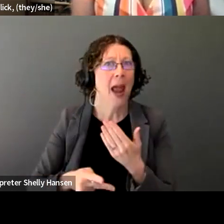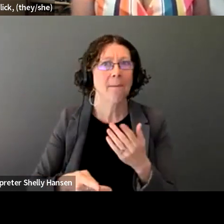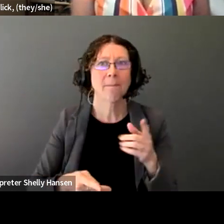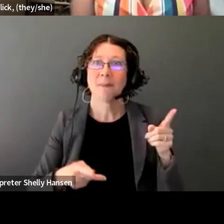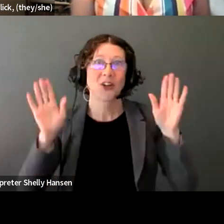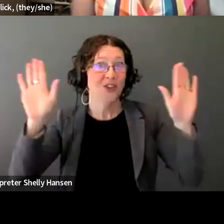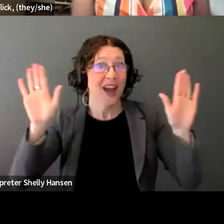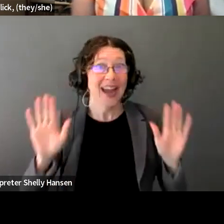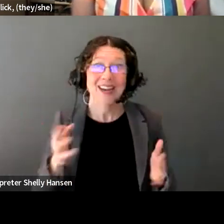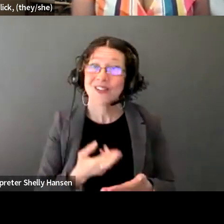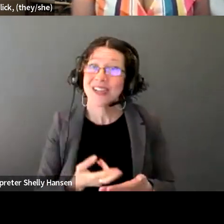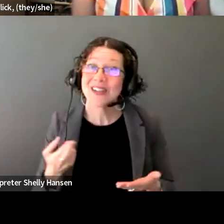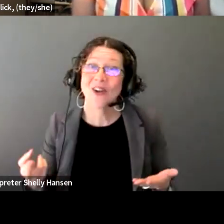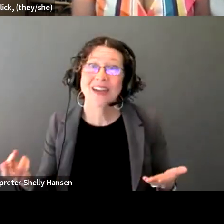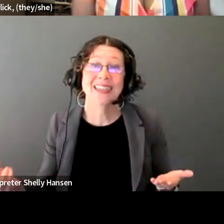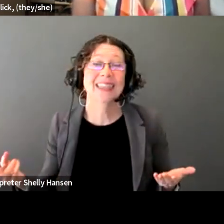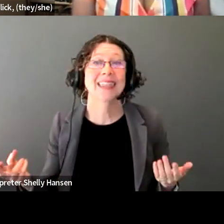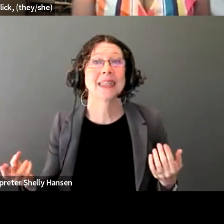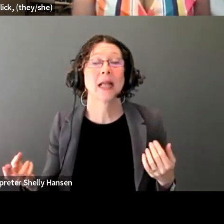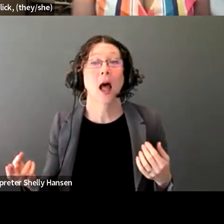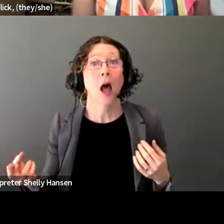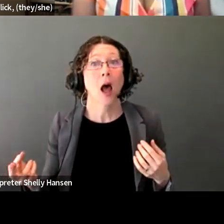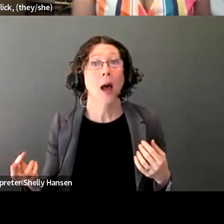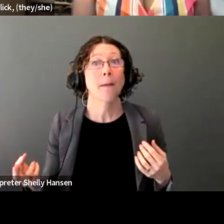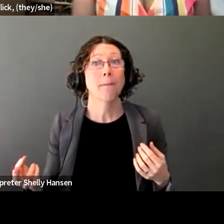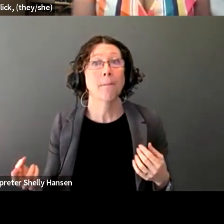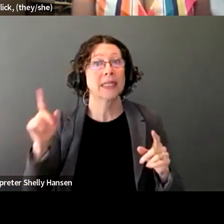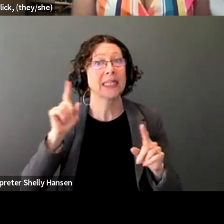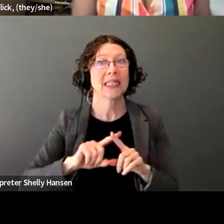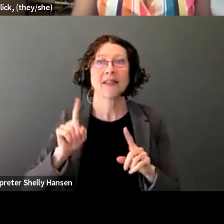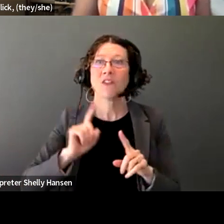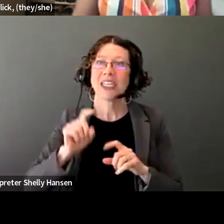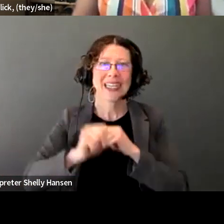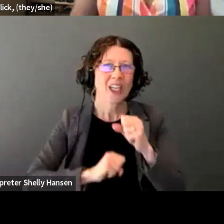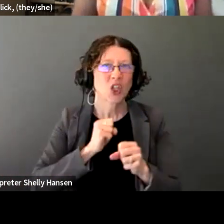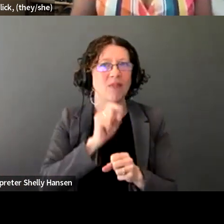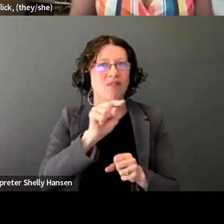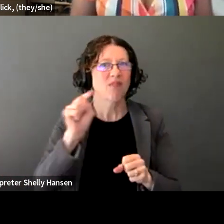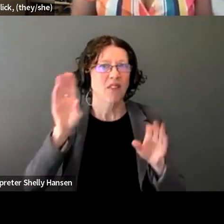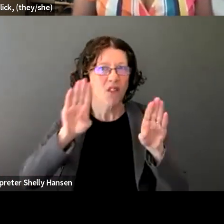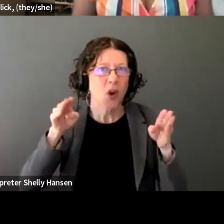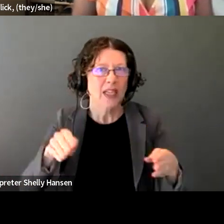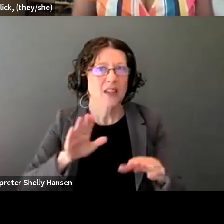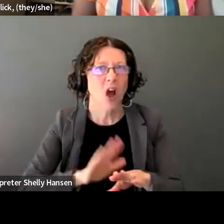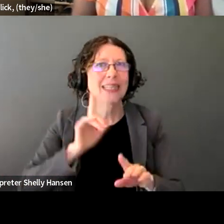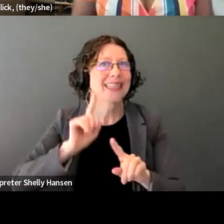because it's different. They focus on different communities.